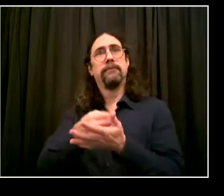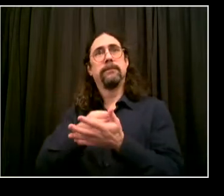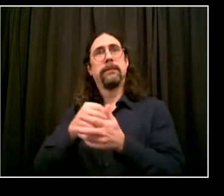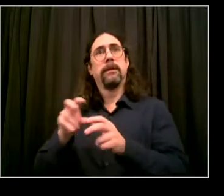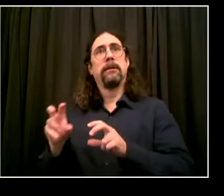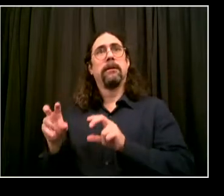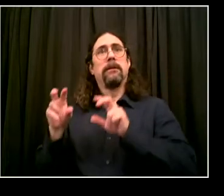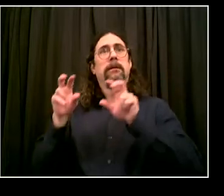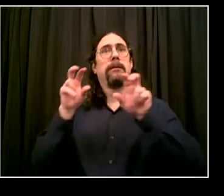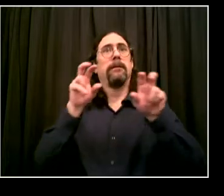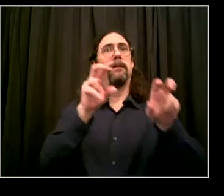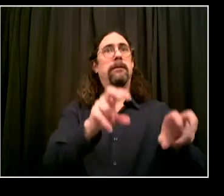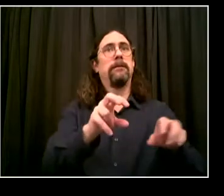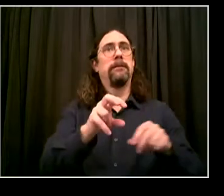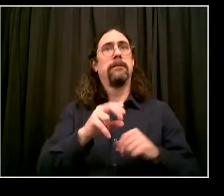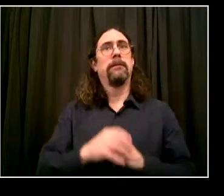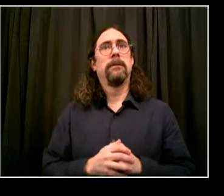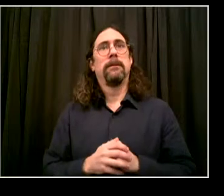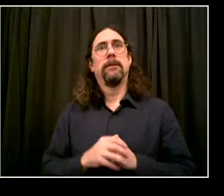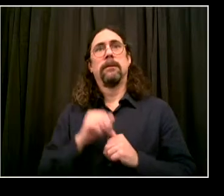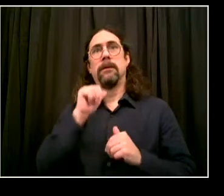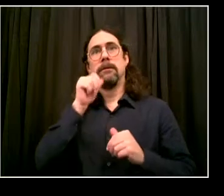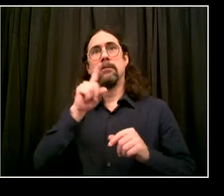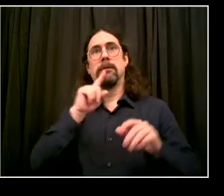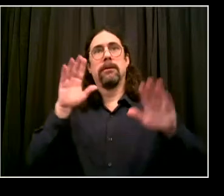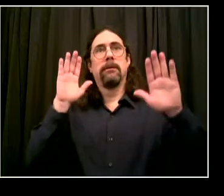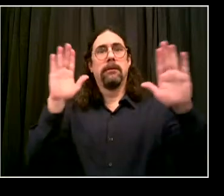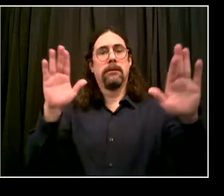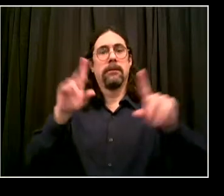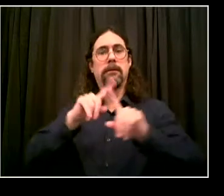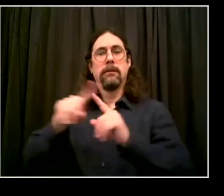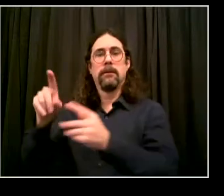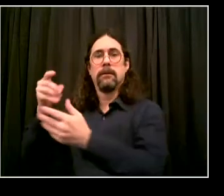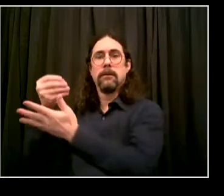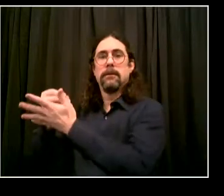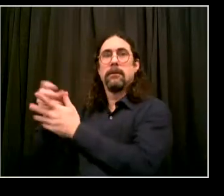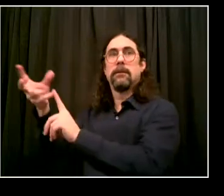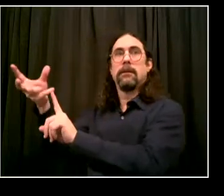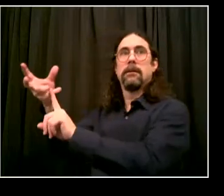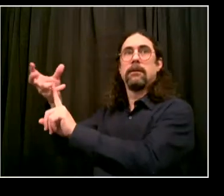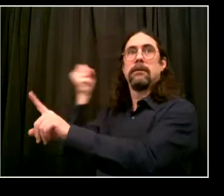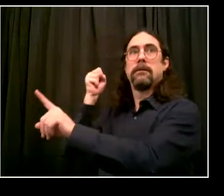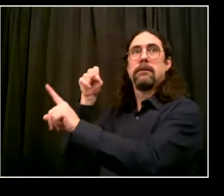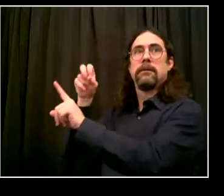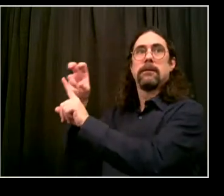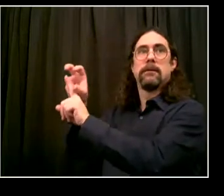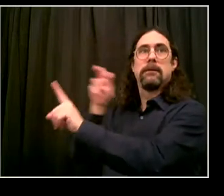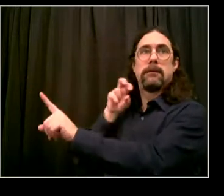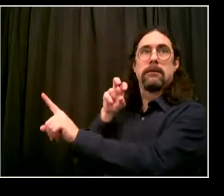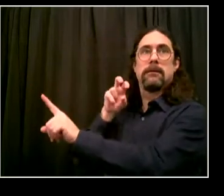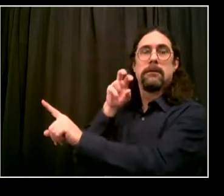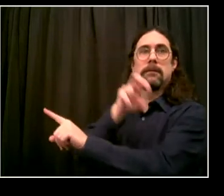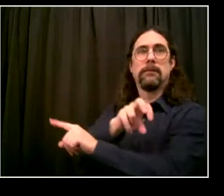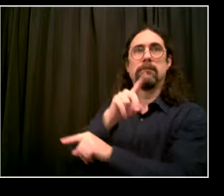THIIS SIN'T JUSST SOME SORT OF PUBLICITY STUNT THAT IS CALLING FOR DIVESTMENT